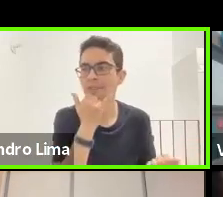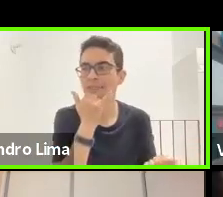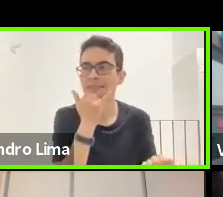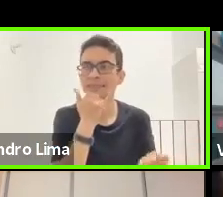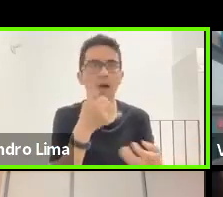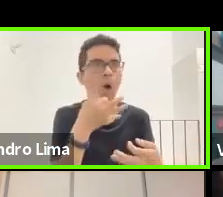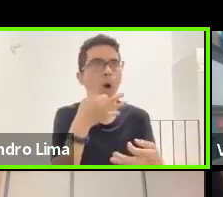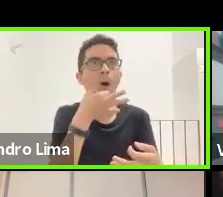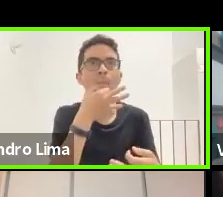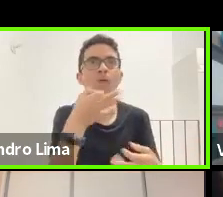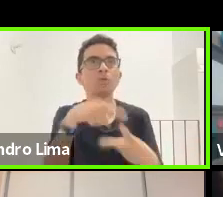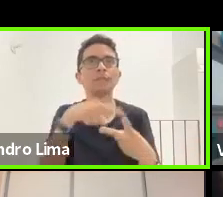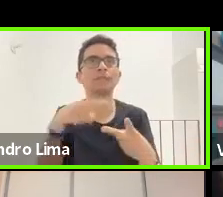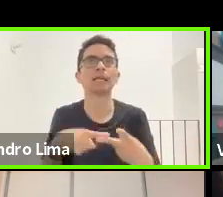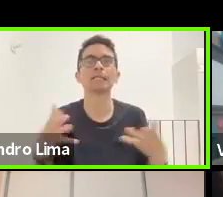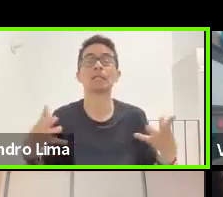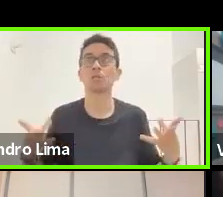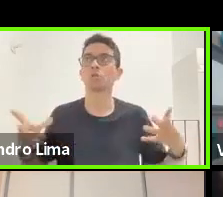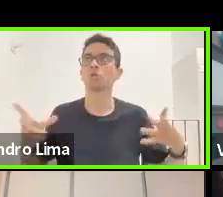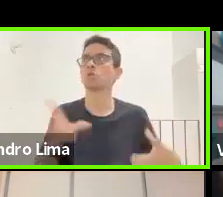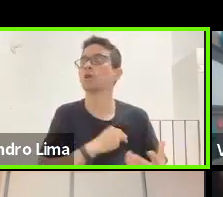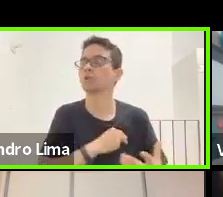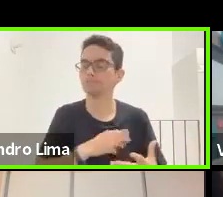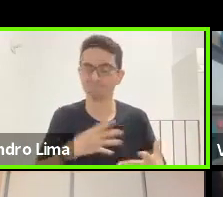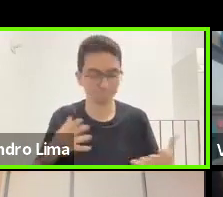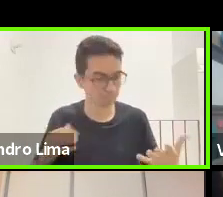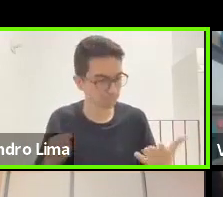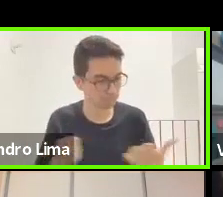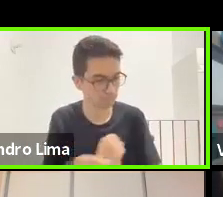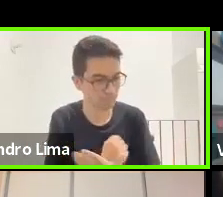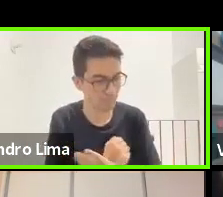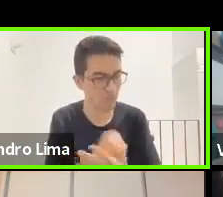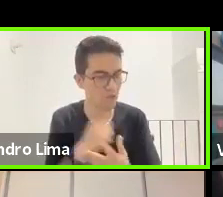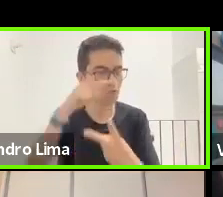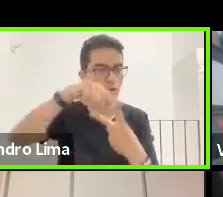think was Marissa.